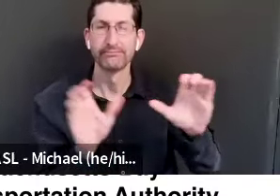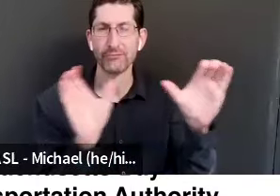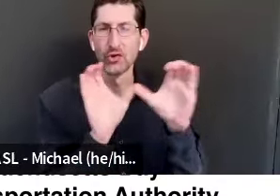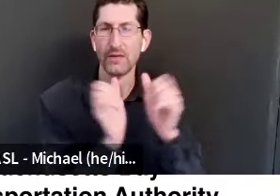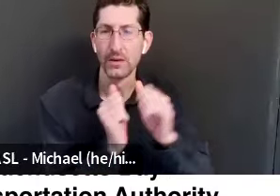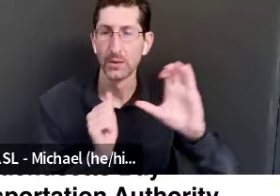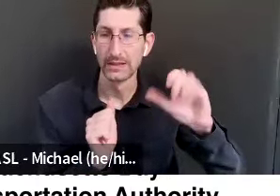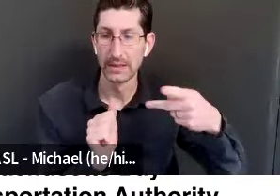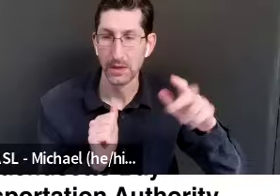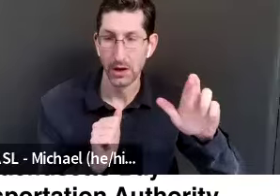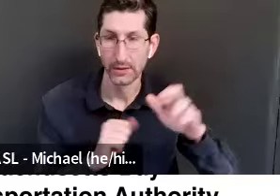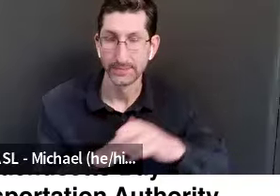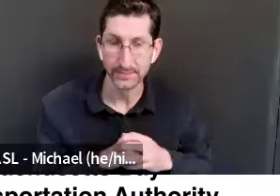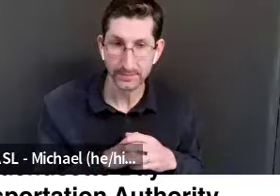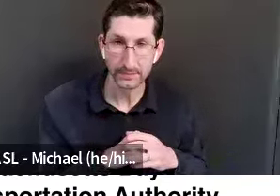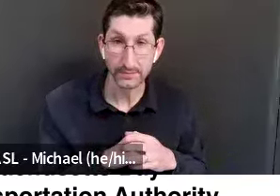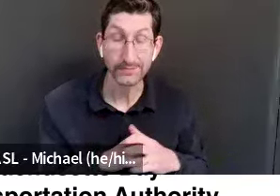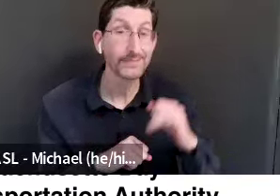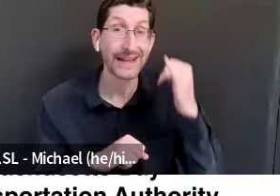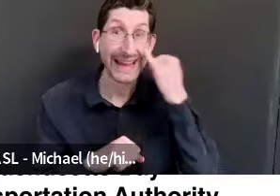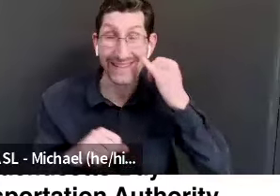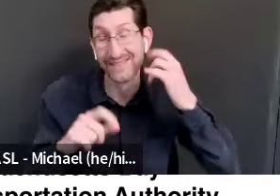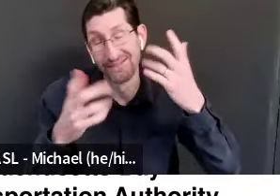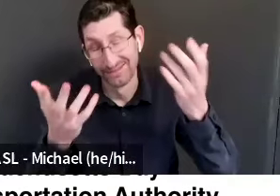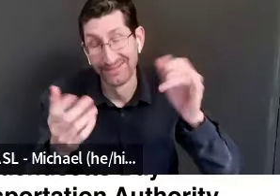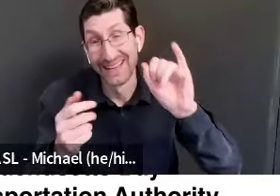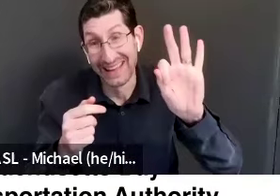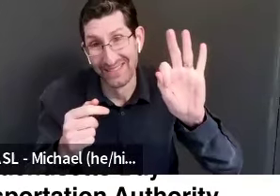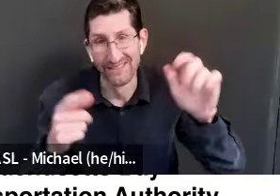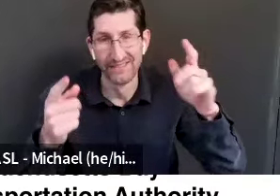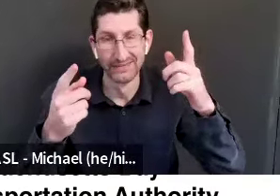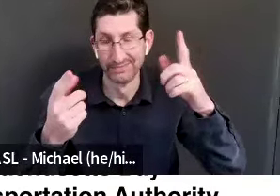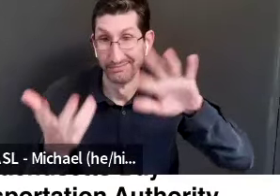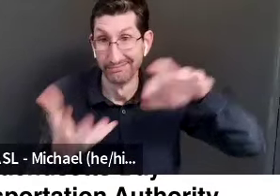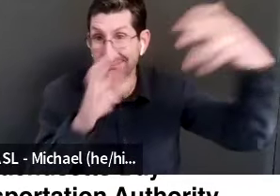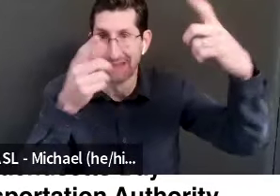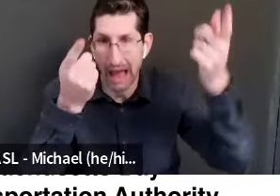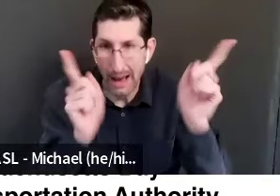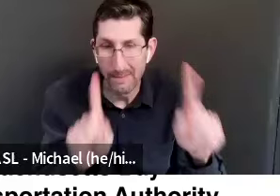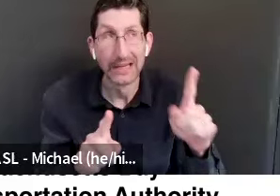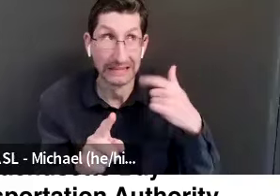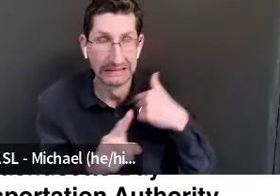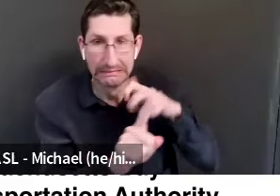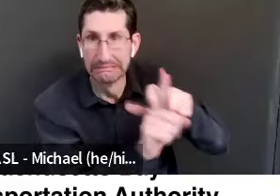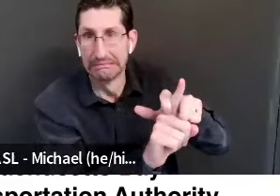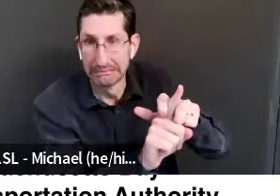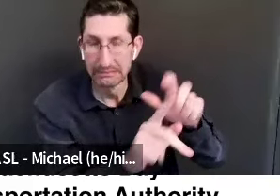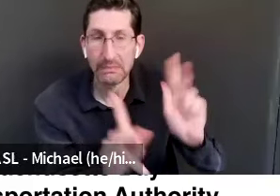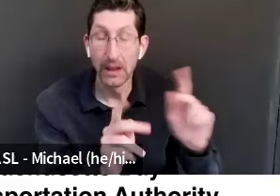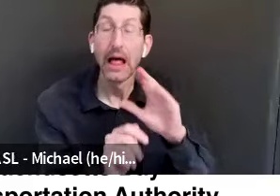THE BOARD ROOM. WE'LL LOOK AT YOU FOR -- IN THE